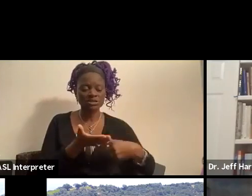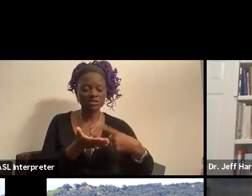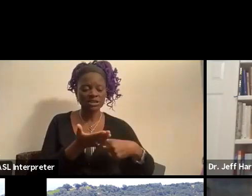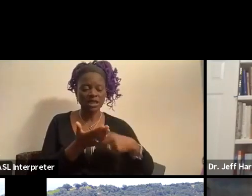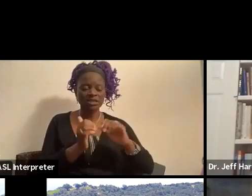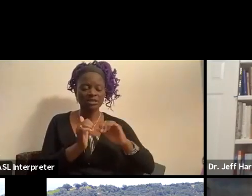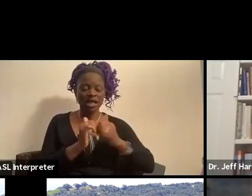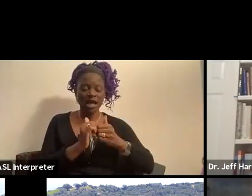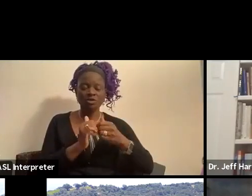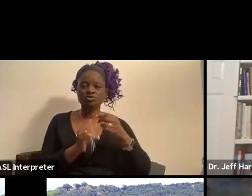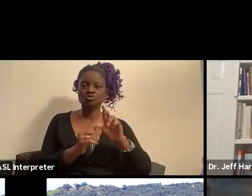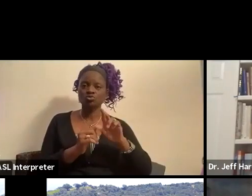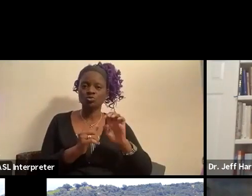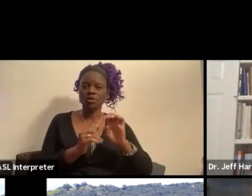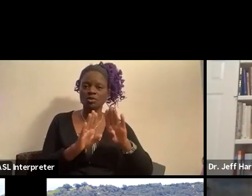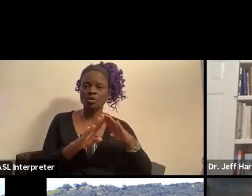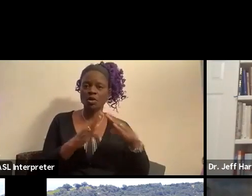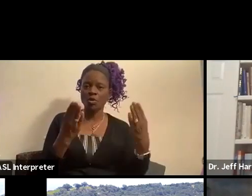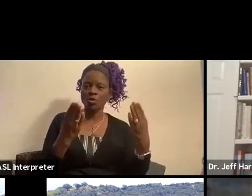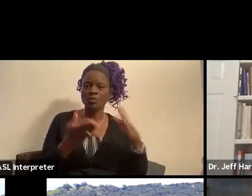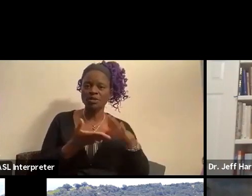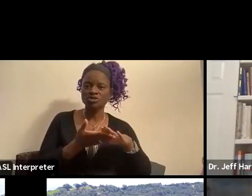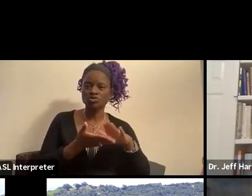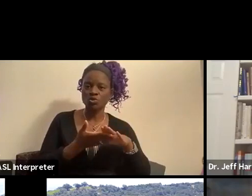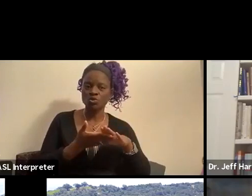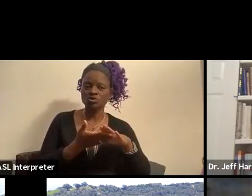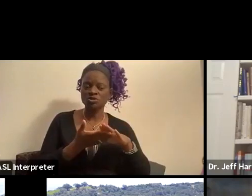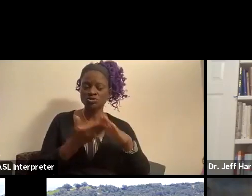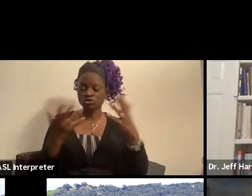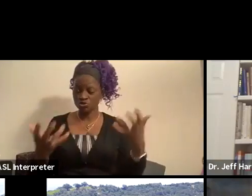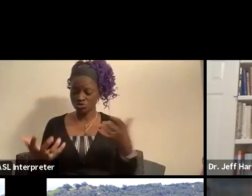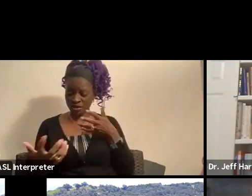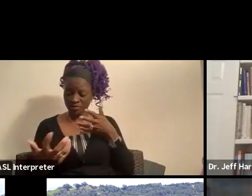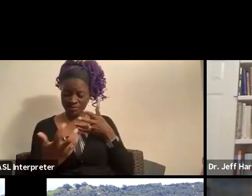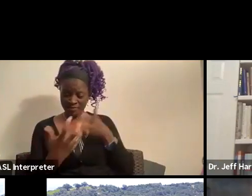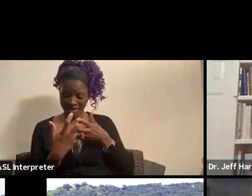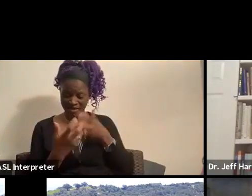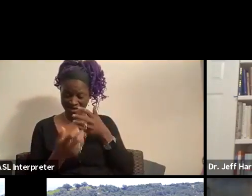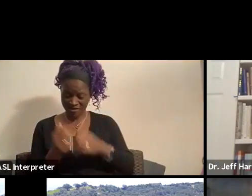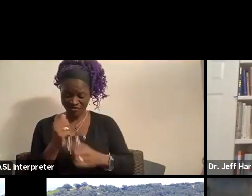They are not very conducive to everybody style of teaching, but they do provide you